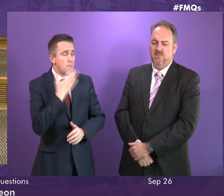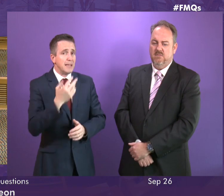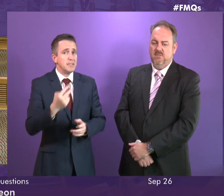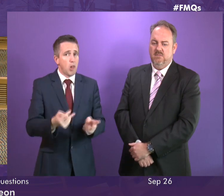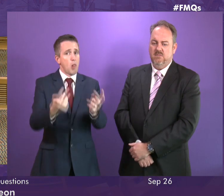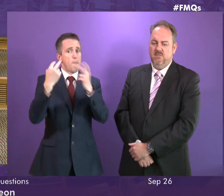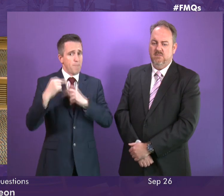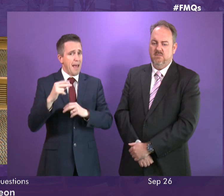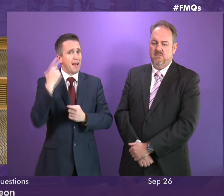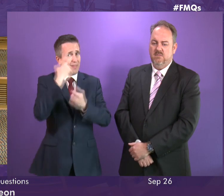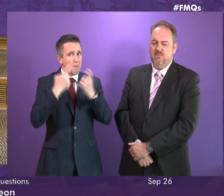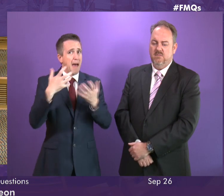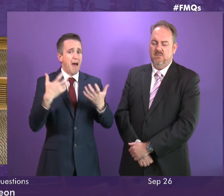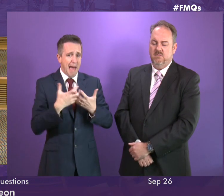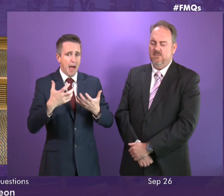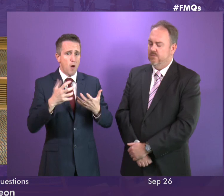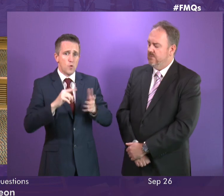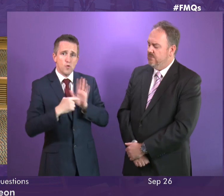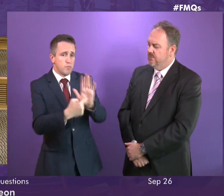carefully on how he uses such cases to make his case.